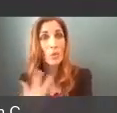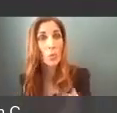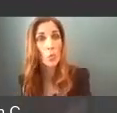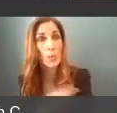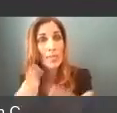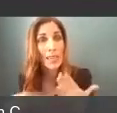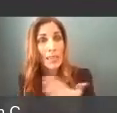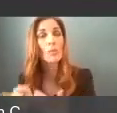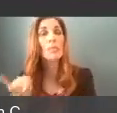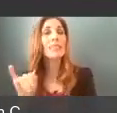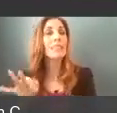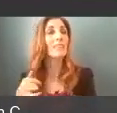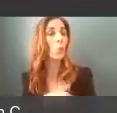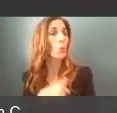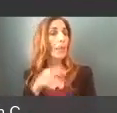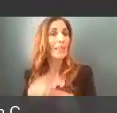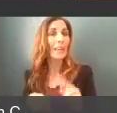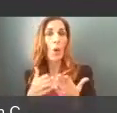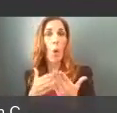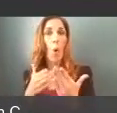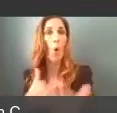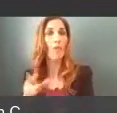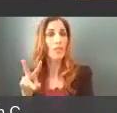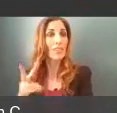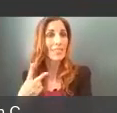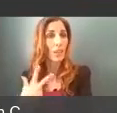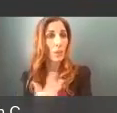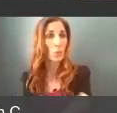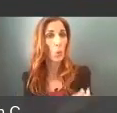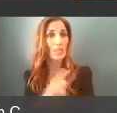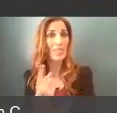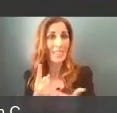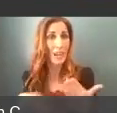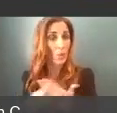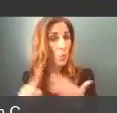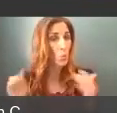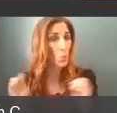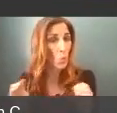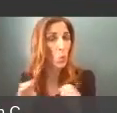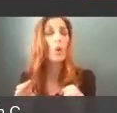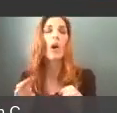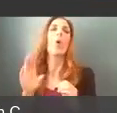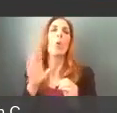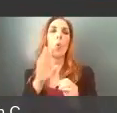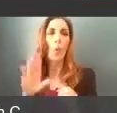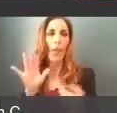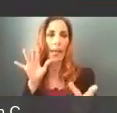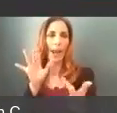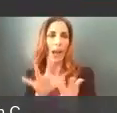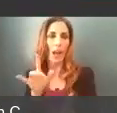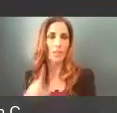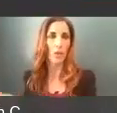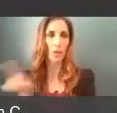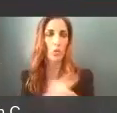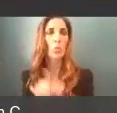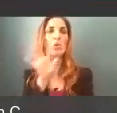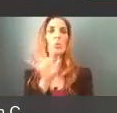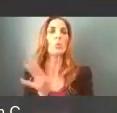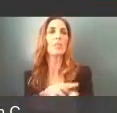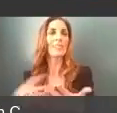able to offer you a second dose next week, we will contact you and schedule you for a future date.